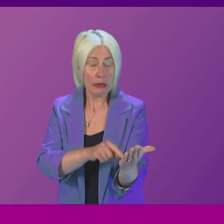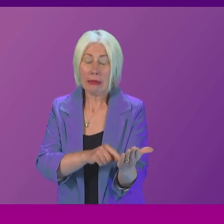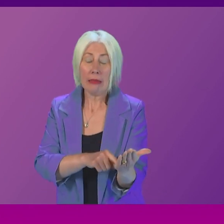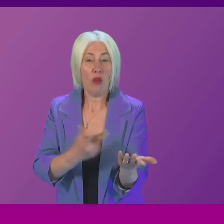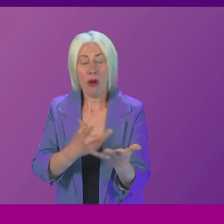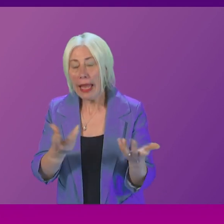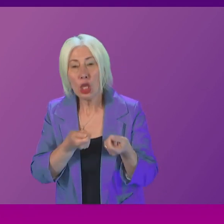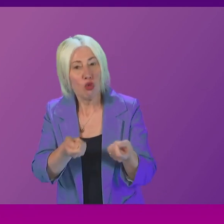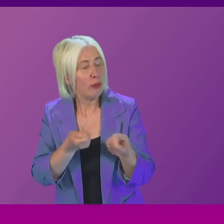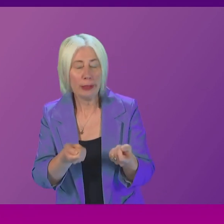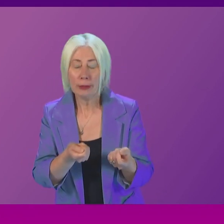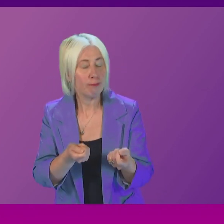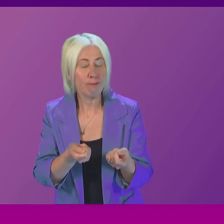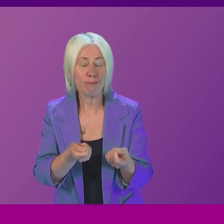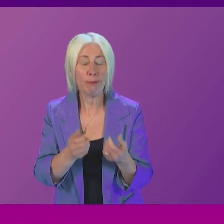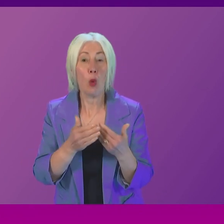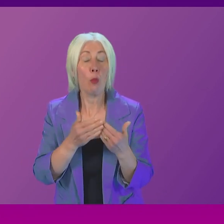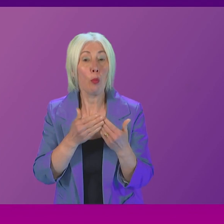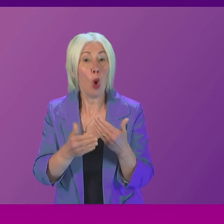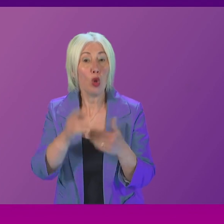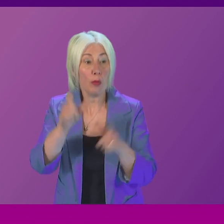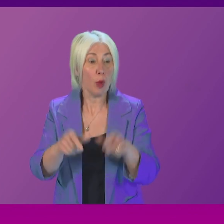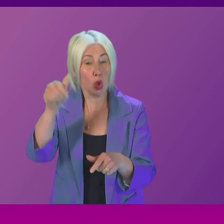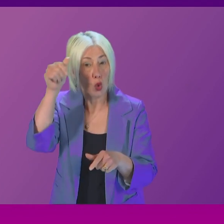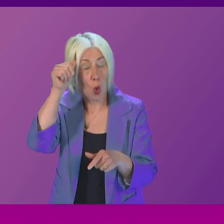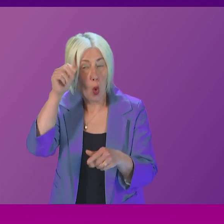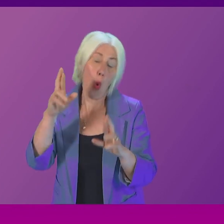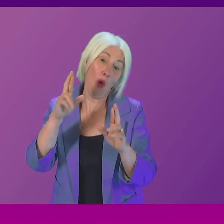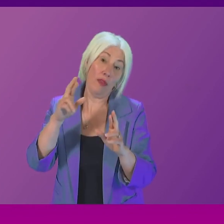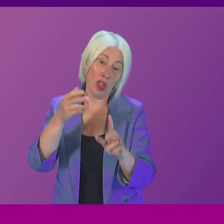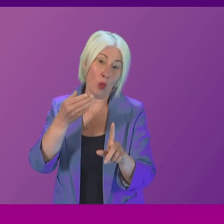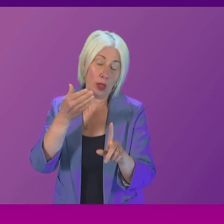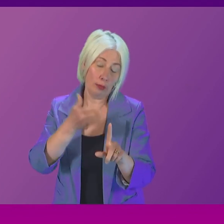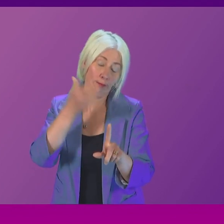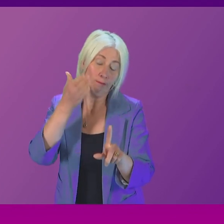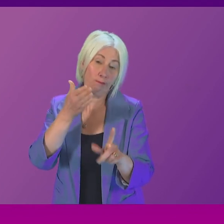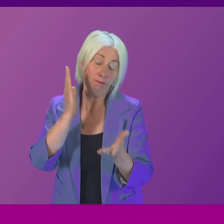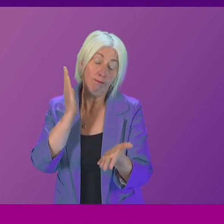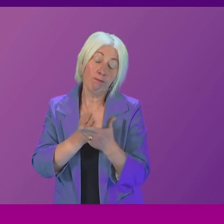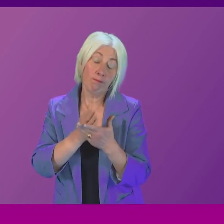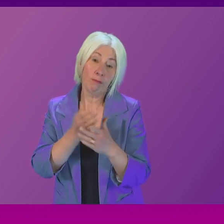I hope that most people will recognise and acknowledge the significant impact of the